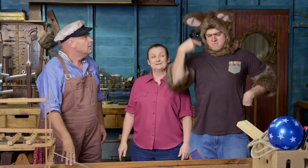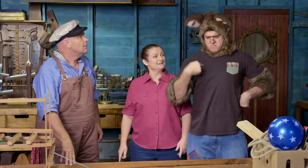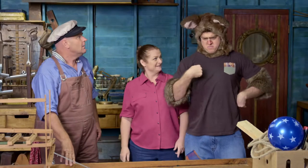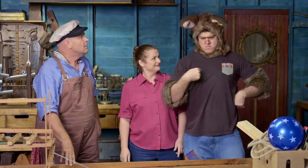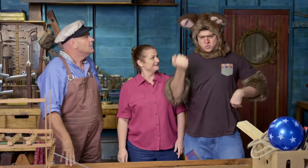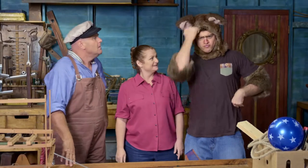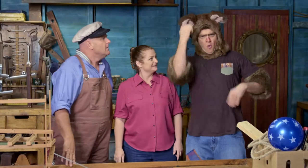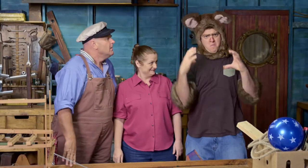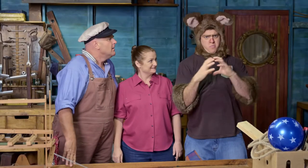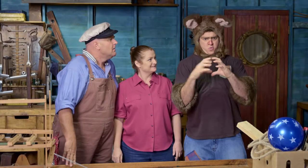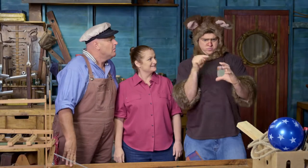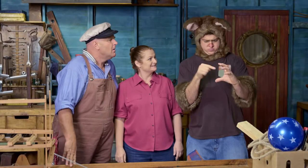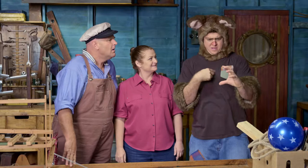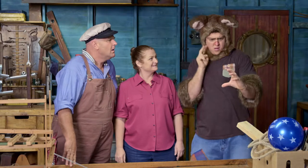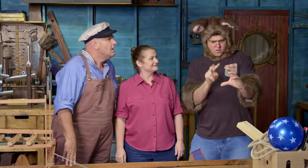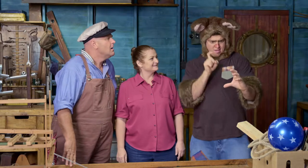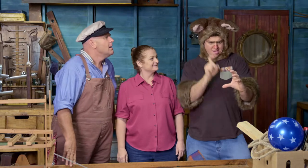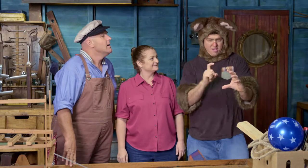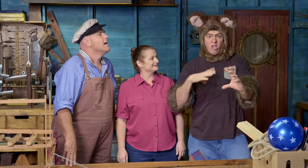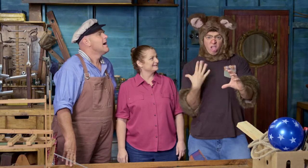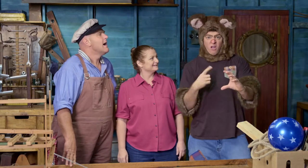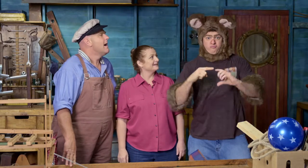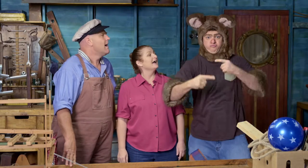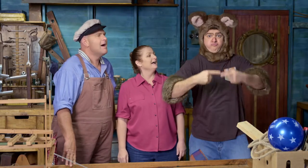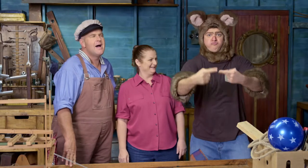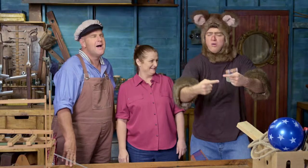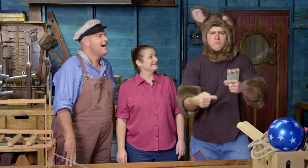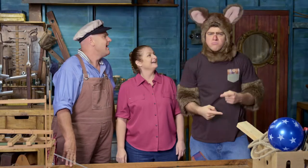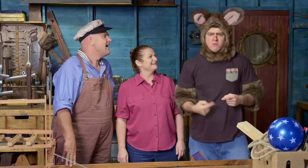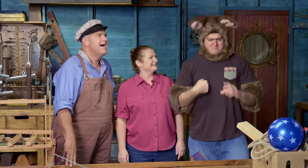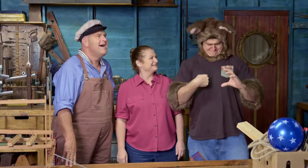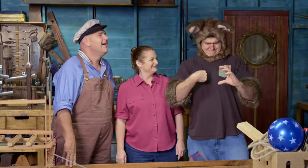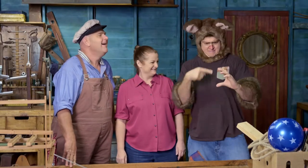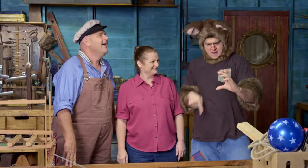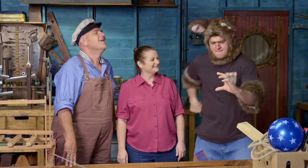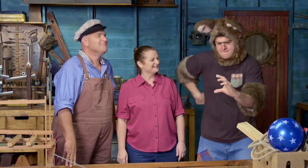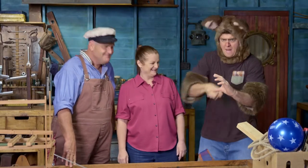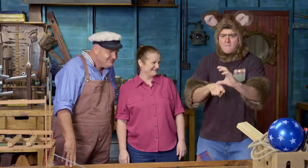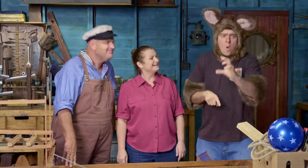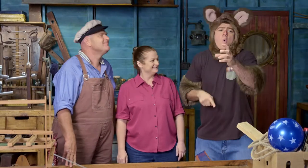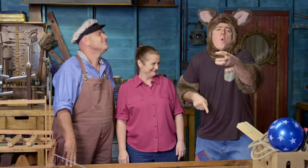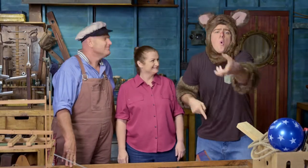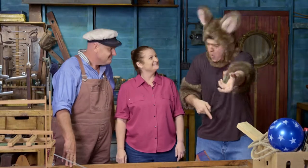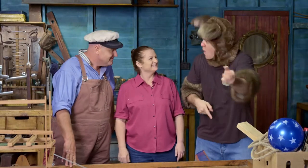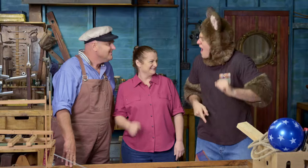Because I know when I've got my soccer ball, it doesn't start rolling by itself. I have to kick it to make it move.